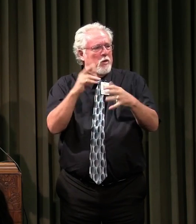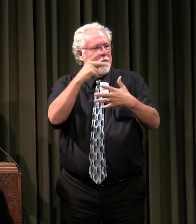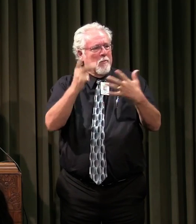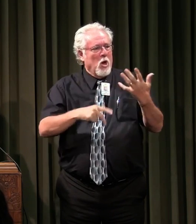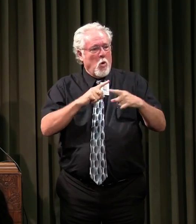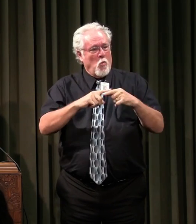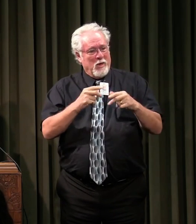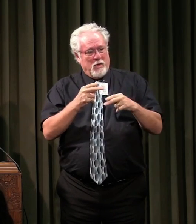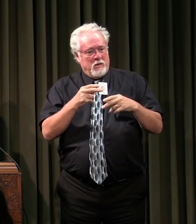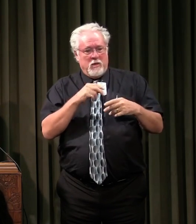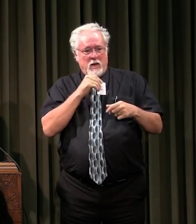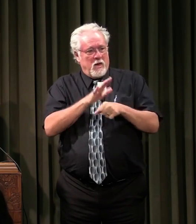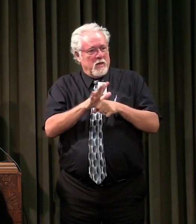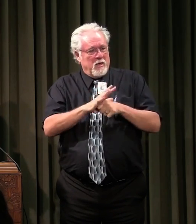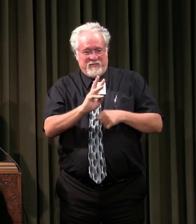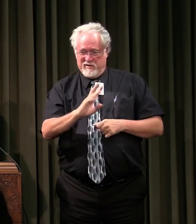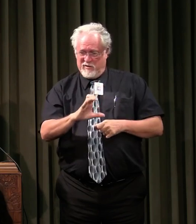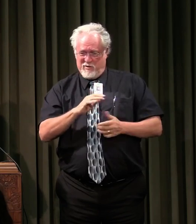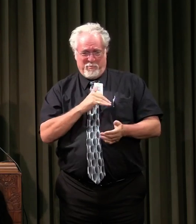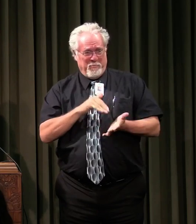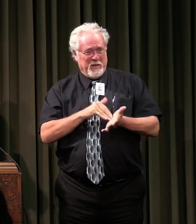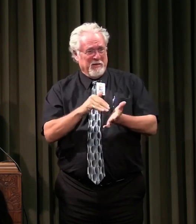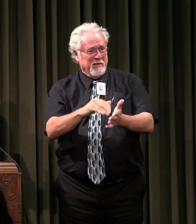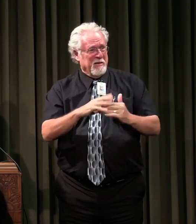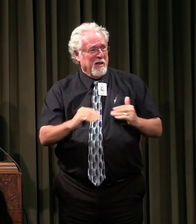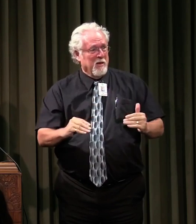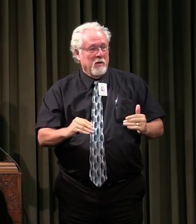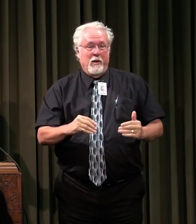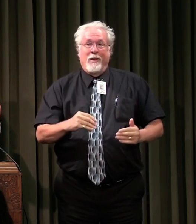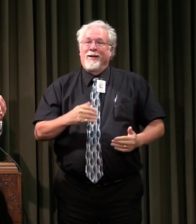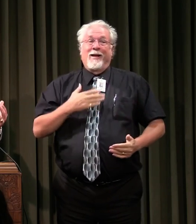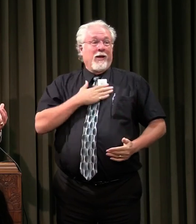million dollars I didn't enjoy presenting the budget that are presented